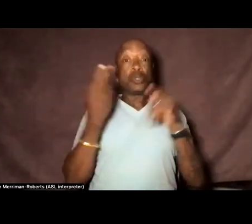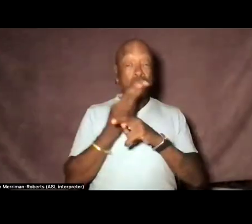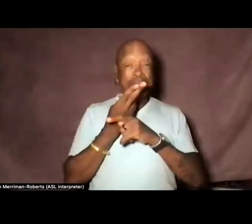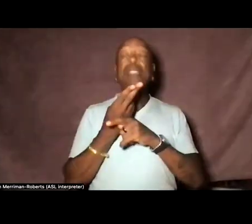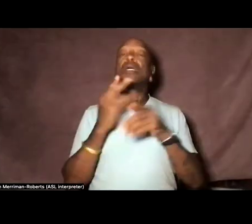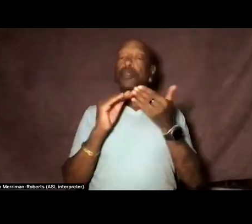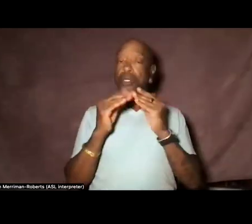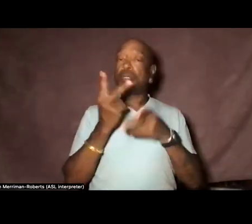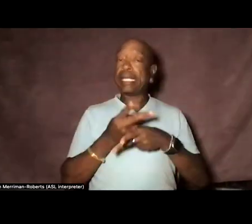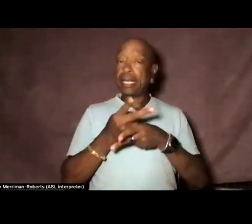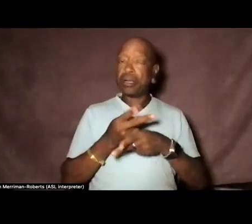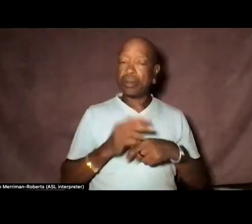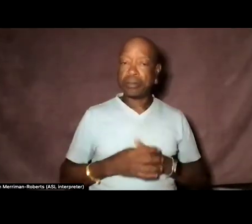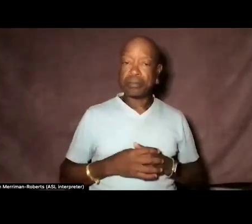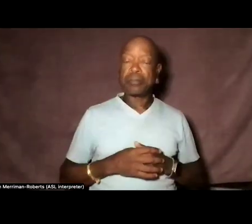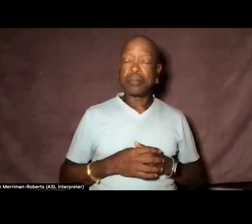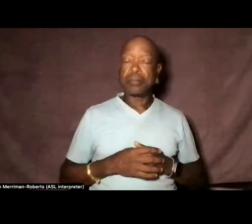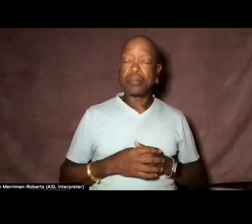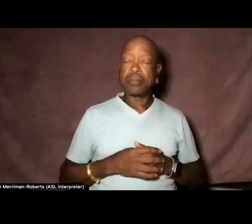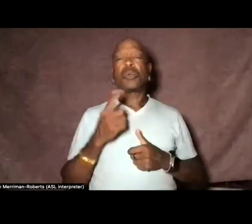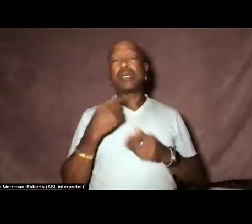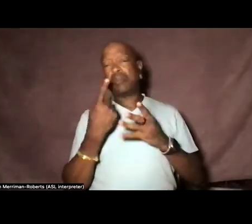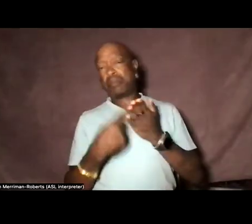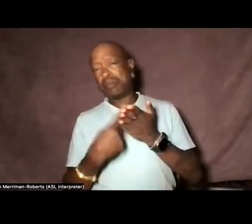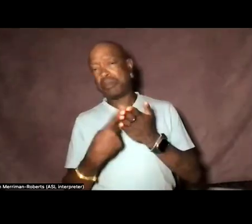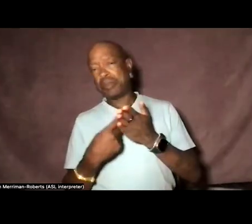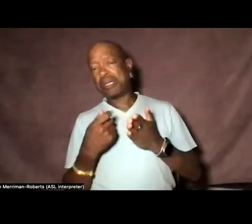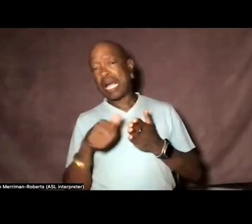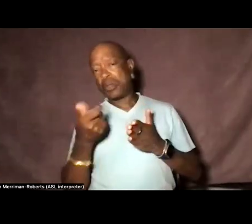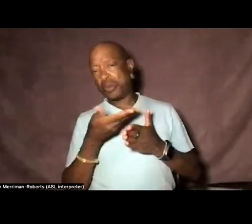all those things that we're going to talk about in just a second and the last thing I'm going to say